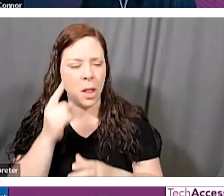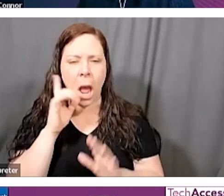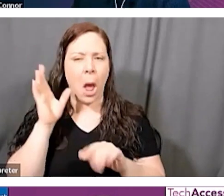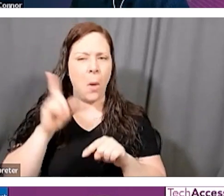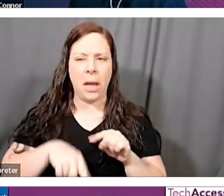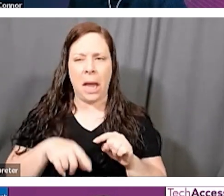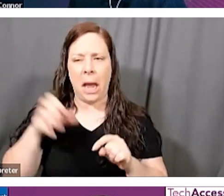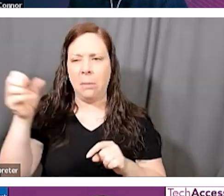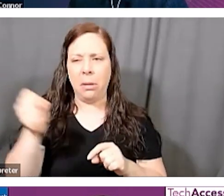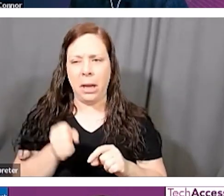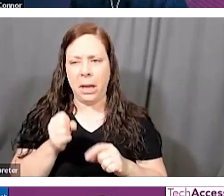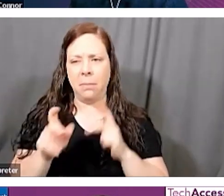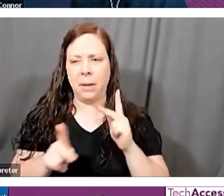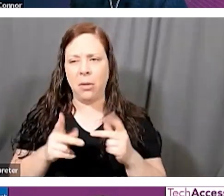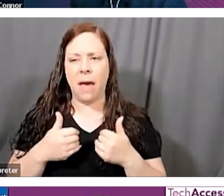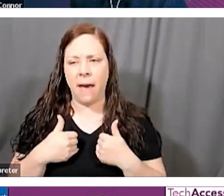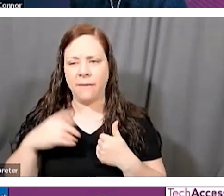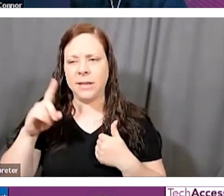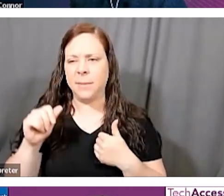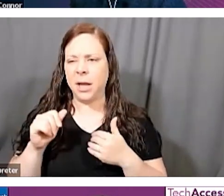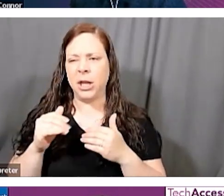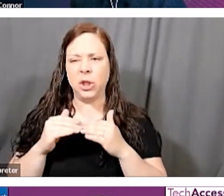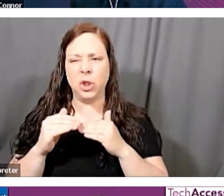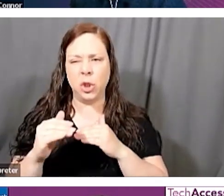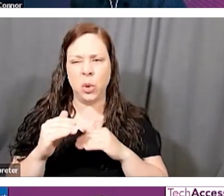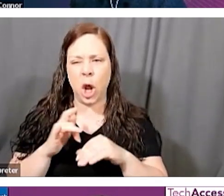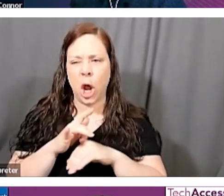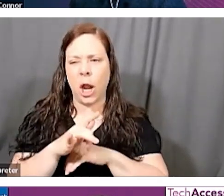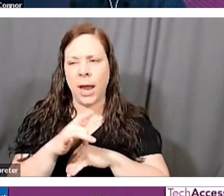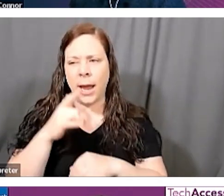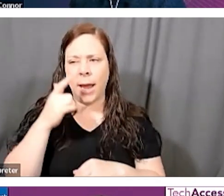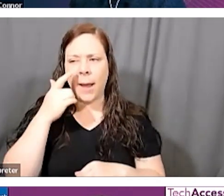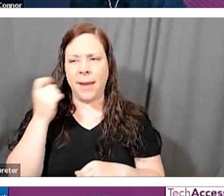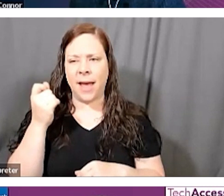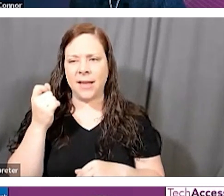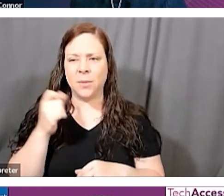in too early because we don't have a thing for their assistive technology to look at yet, right?